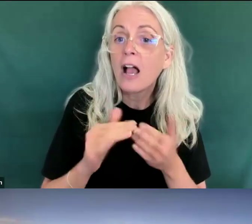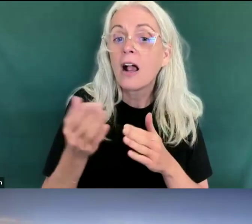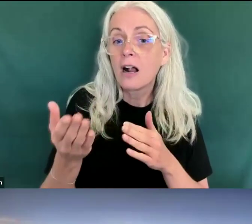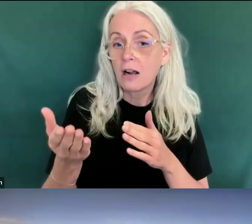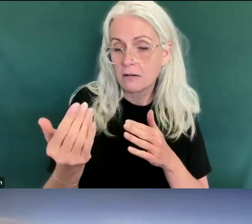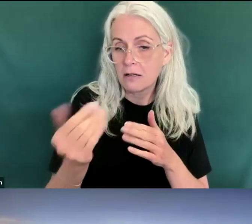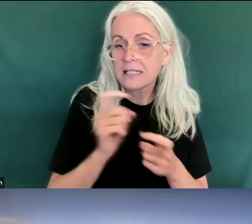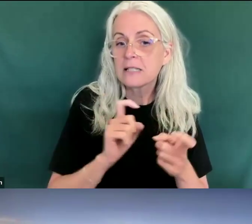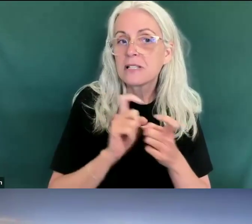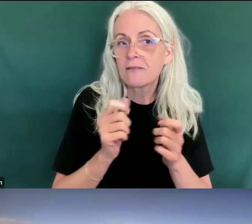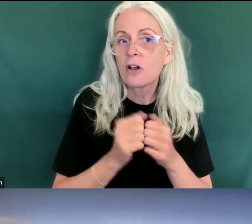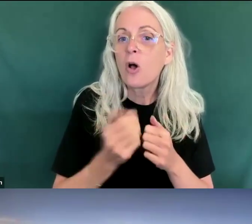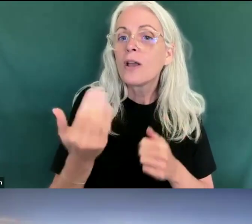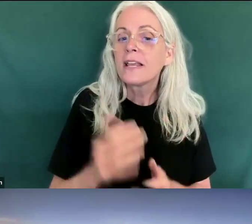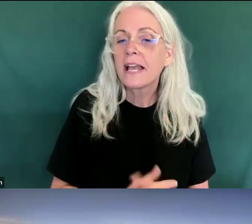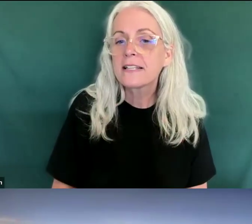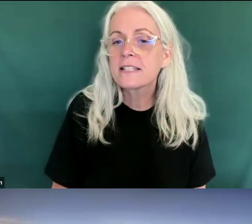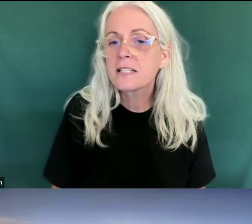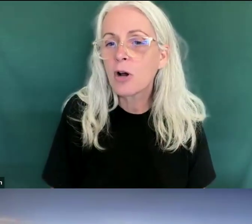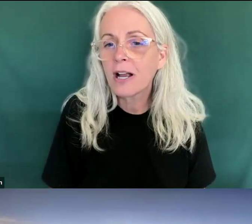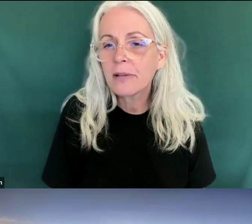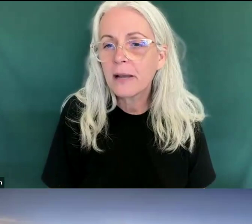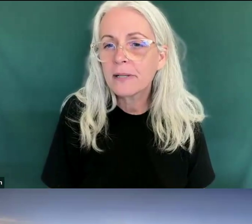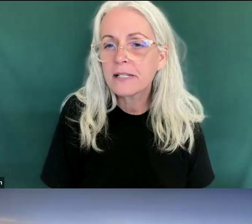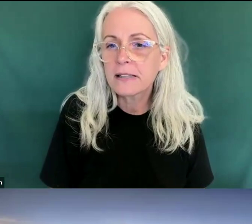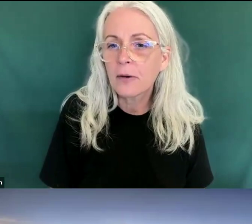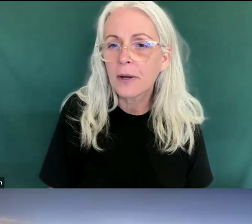specifically when it comes to training? Yes, this is Mark. I'd be happy to take that